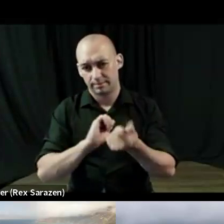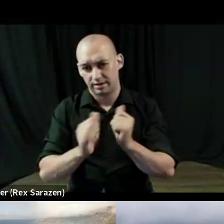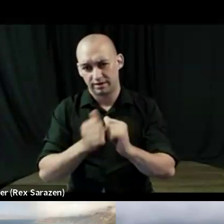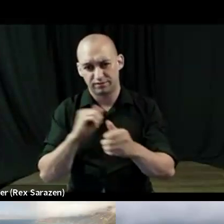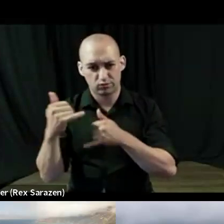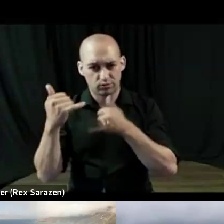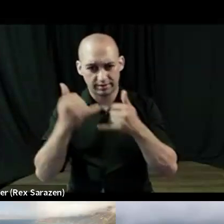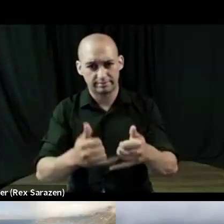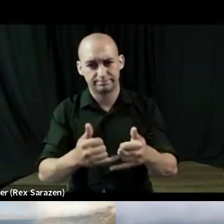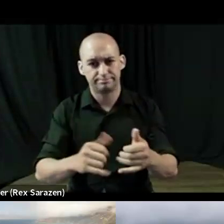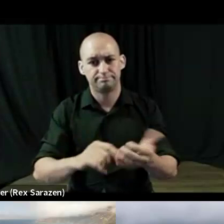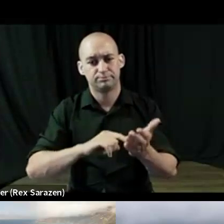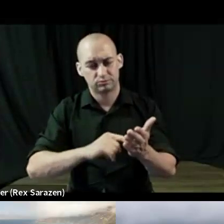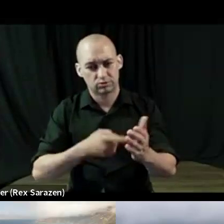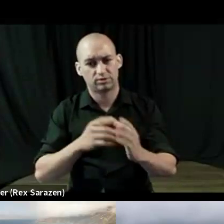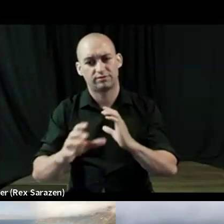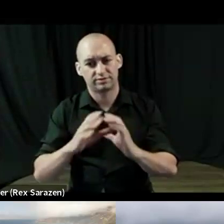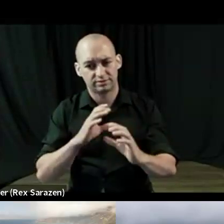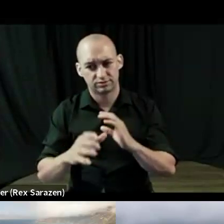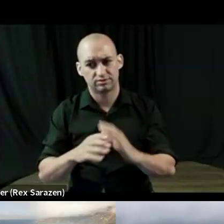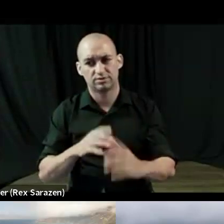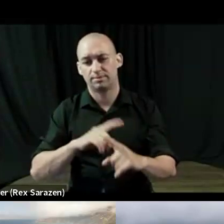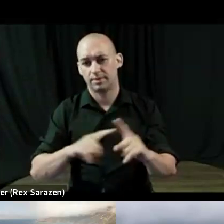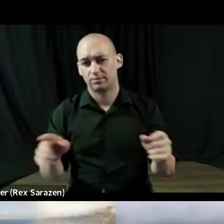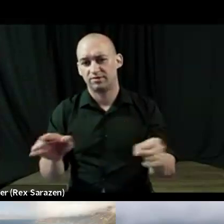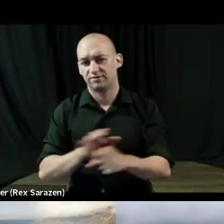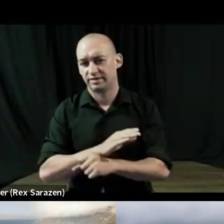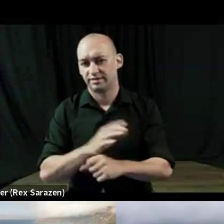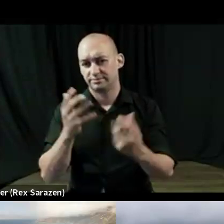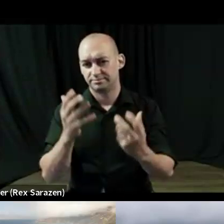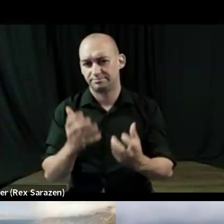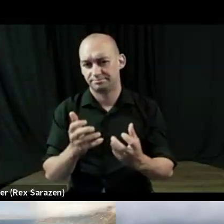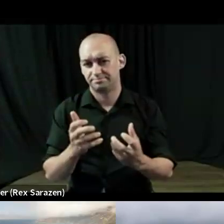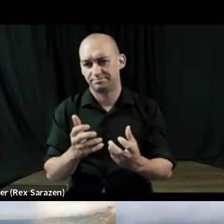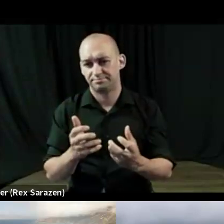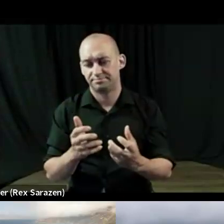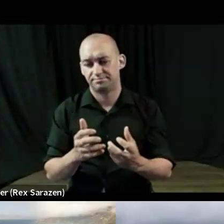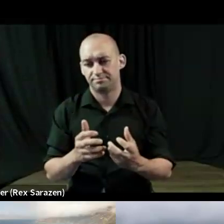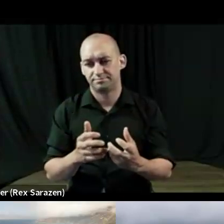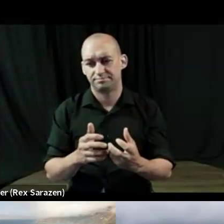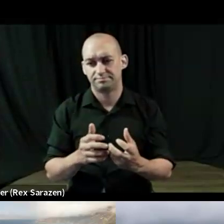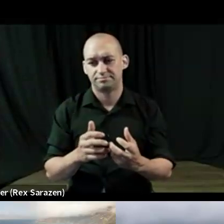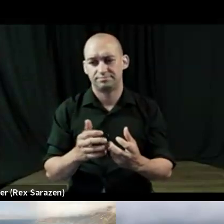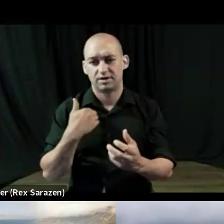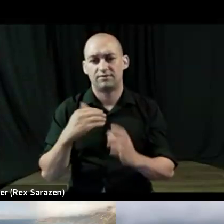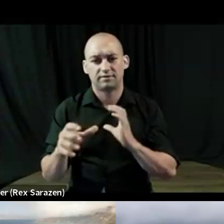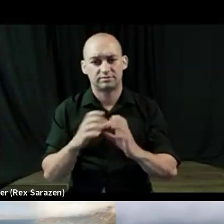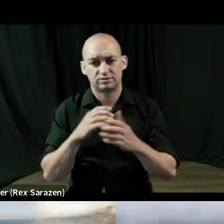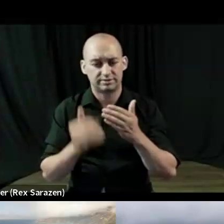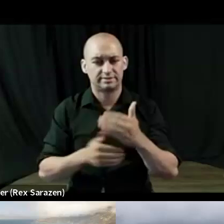but we fully intend to continue this conversation, and next month convening. That's more of a you